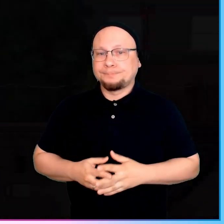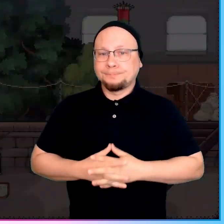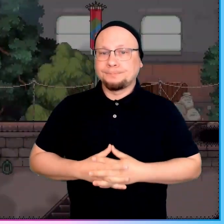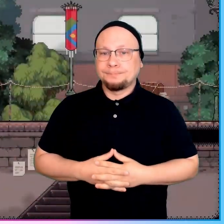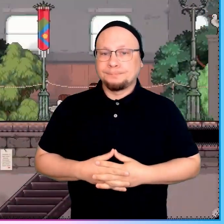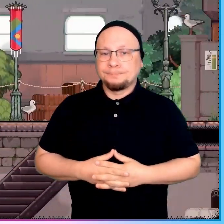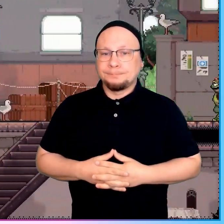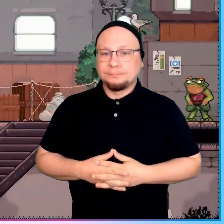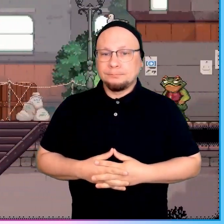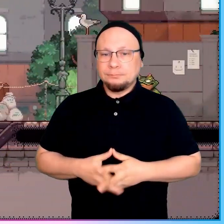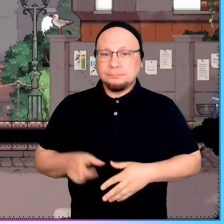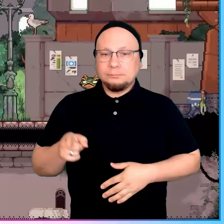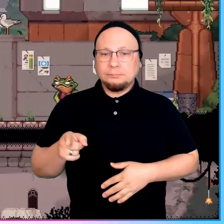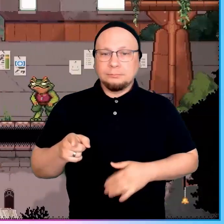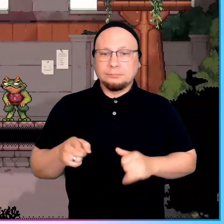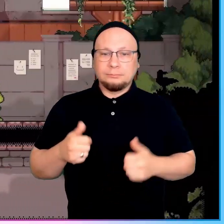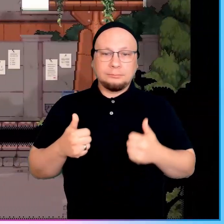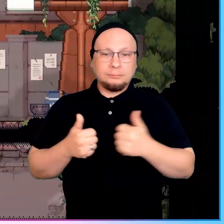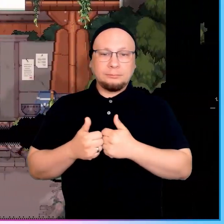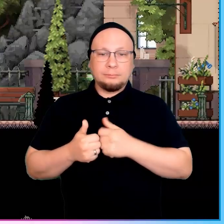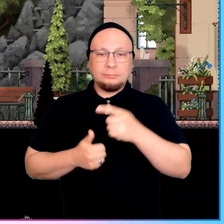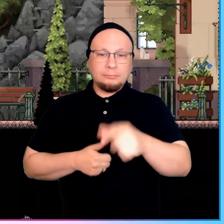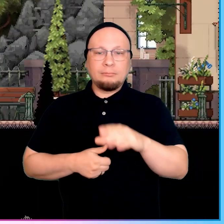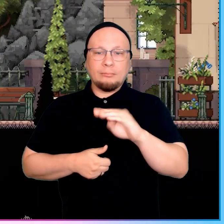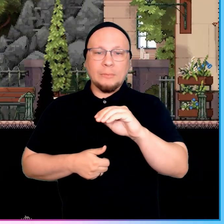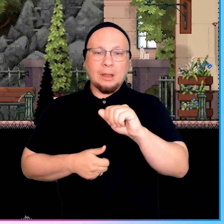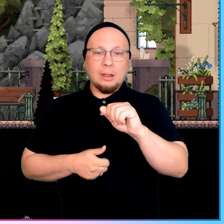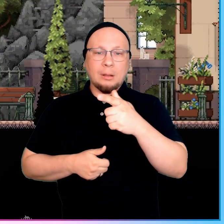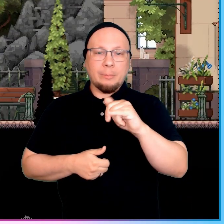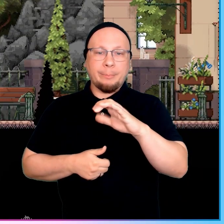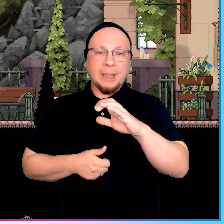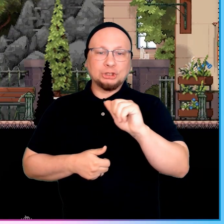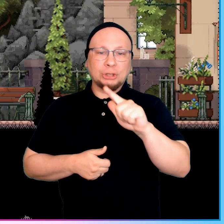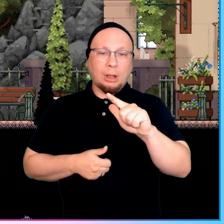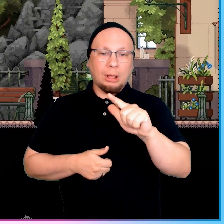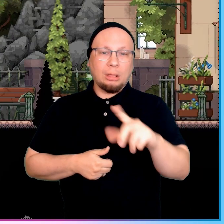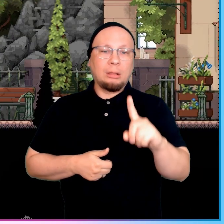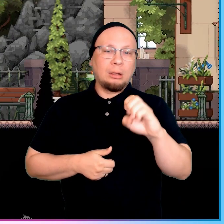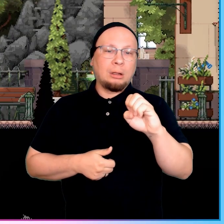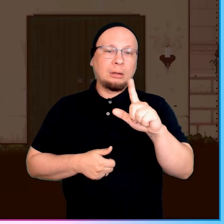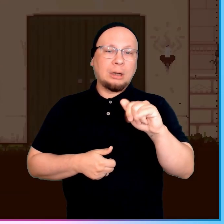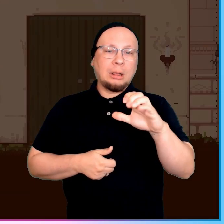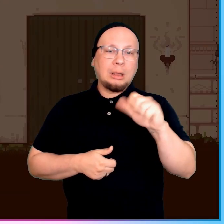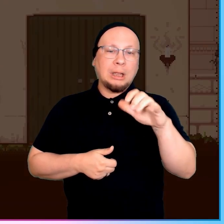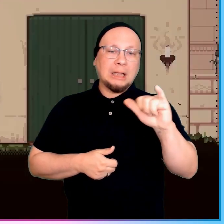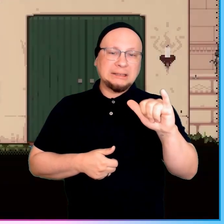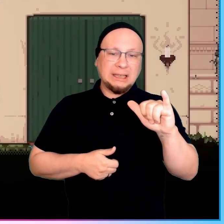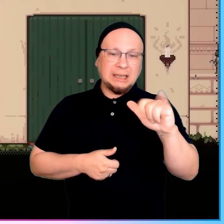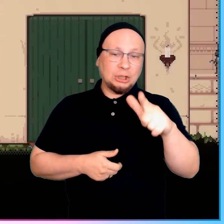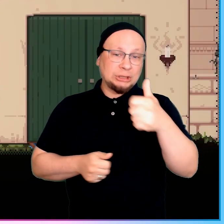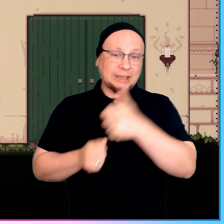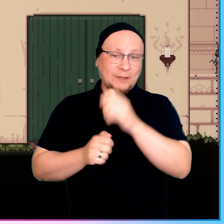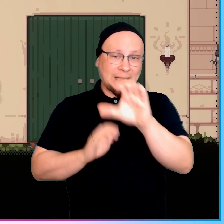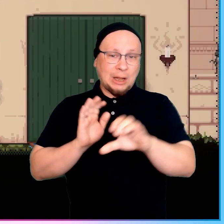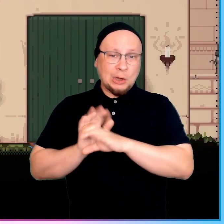In Magical Delicacy, you play as Flora, a young witch who’s just moved to the harbour town of Grat, to grow her magical abilities.